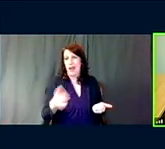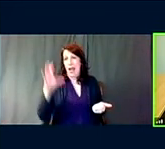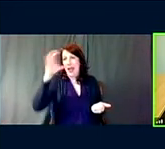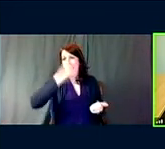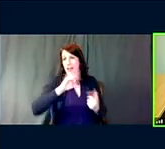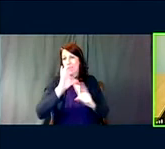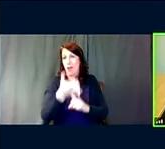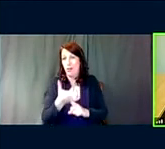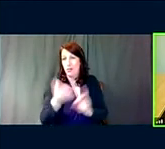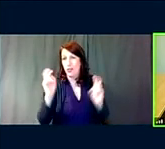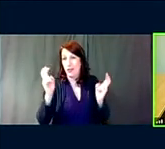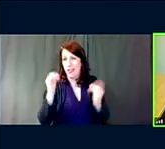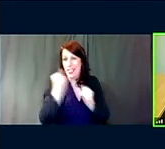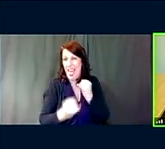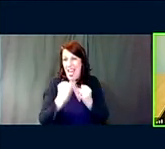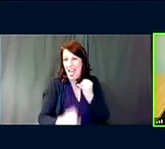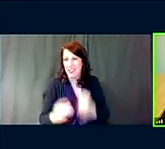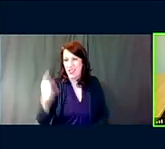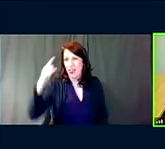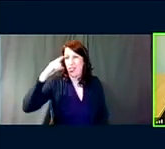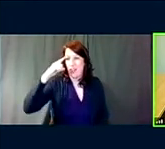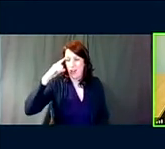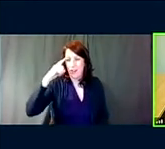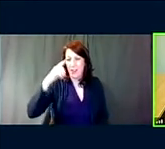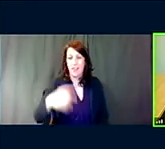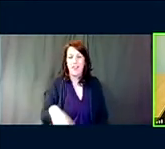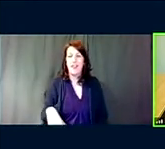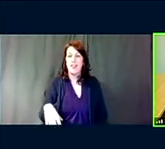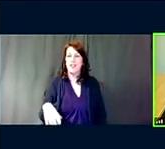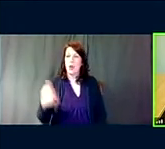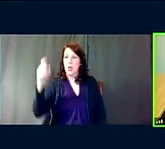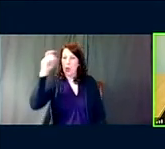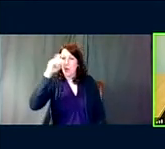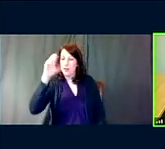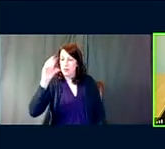SAY, WELL, IT MUST BE CULTURE.